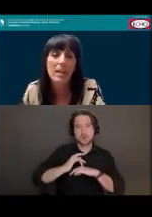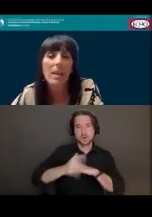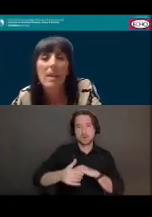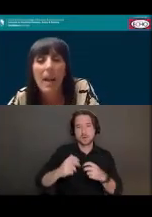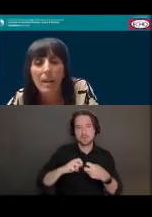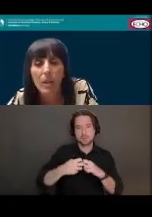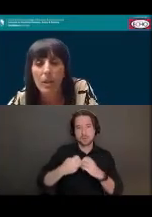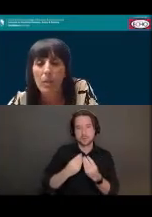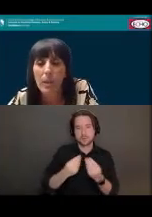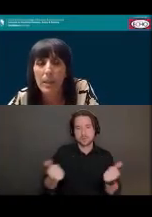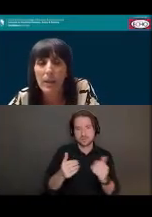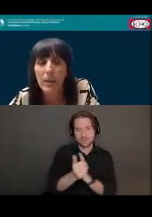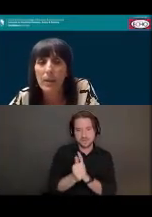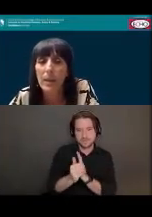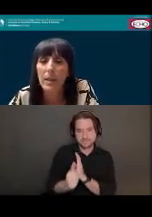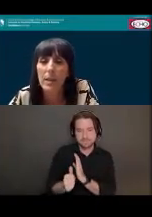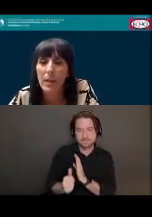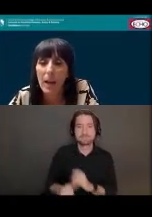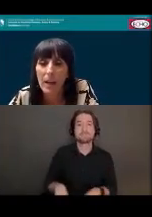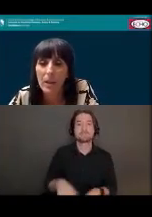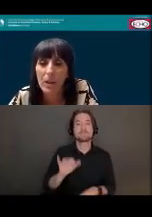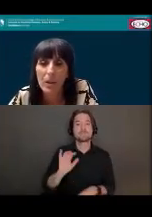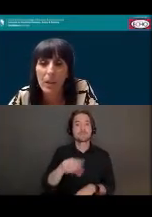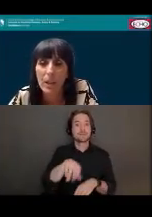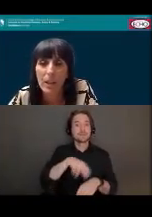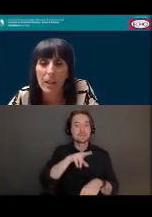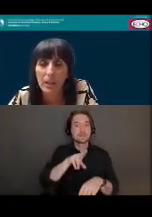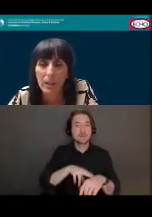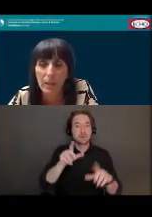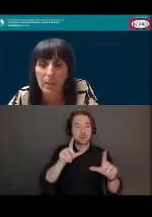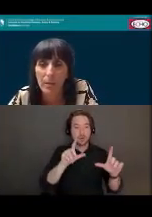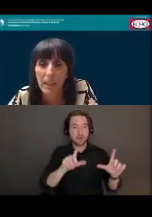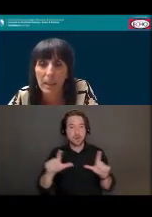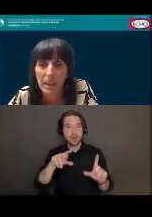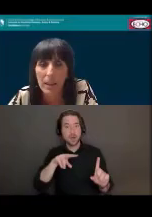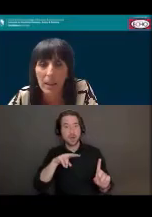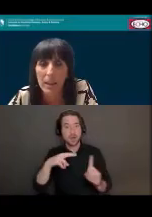us a natural window into how children learn, regulate and